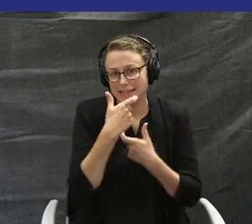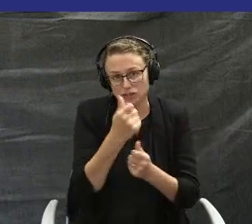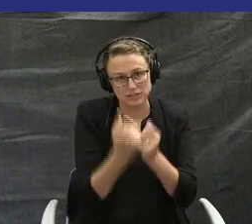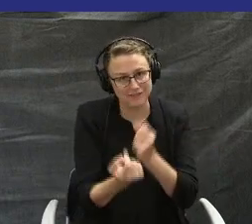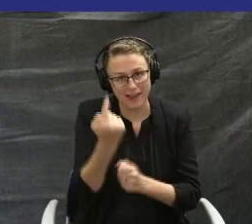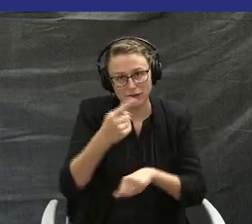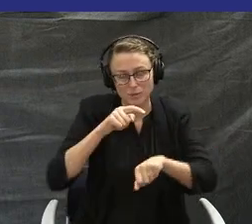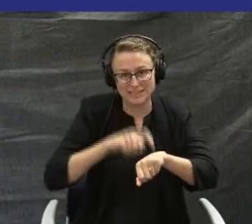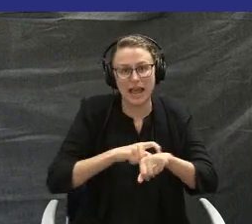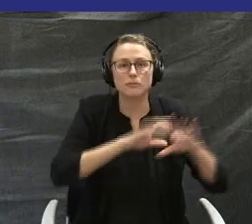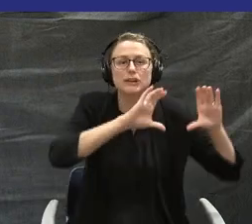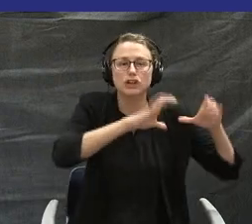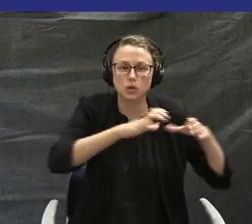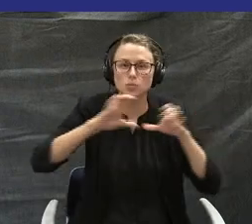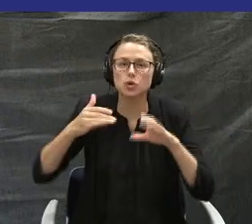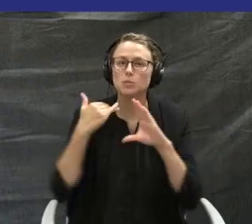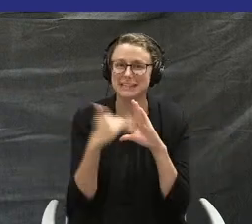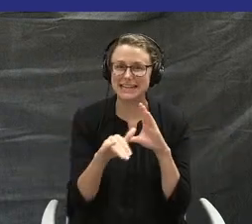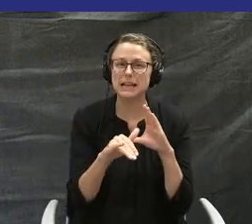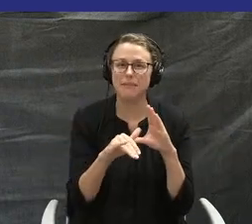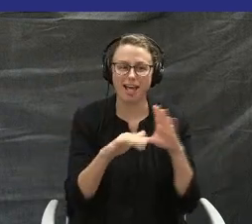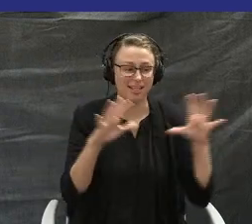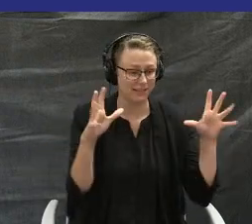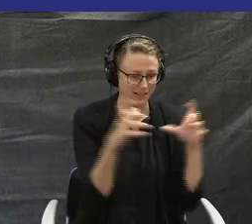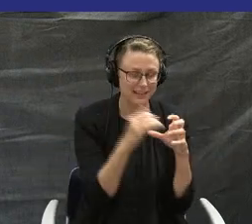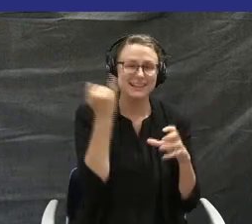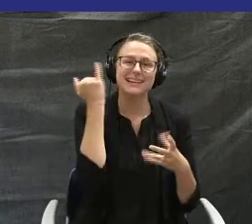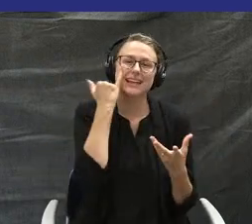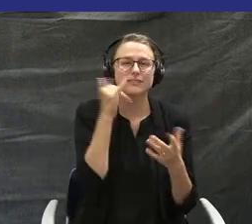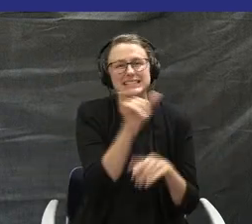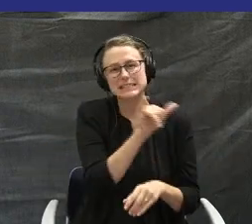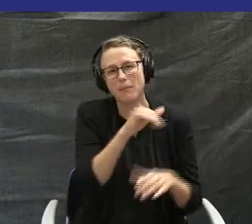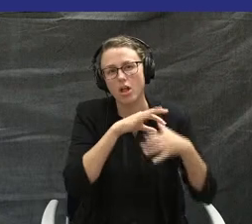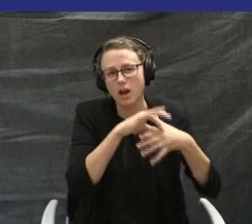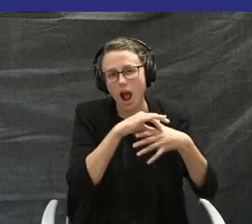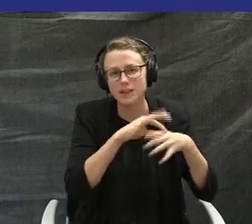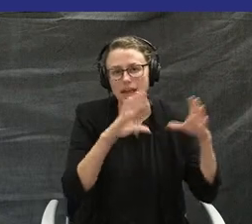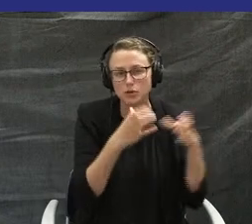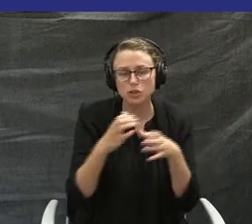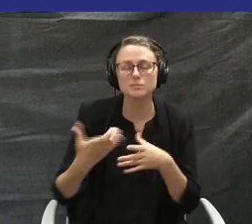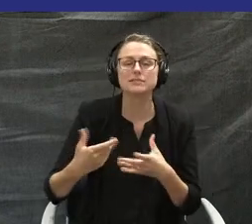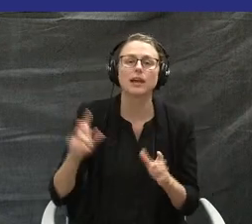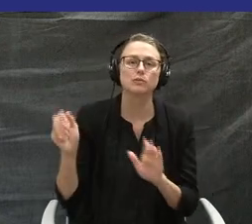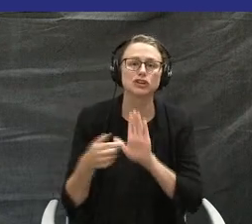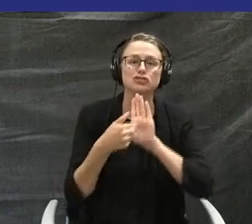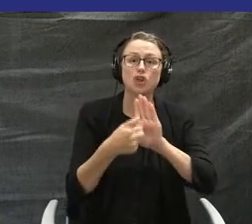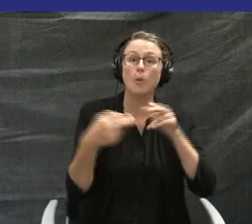have group the emails together when they were similar in content, and we're showing slides on the screen for those